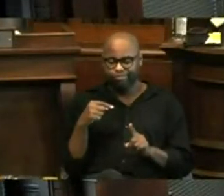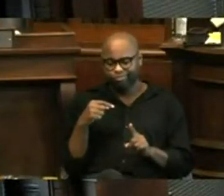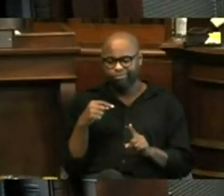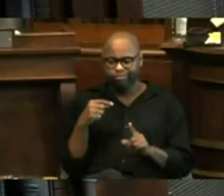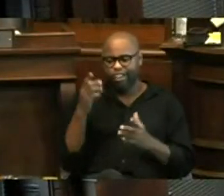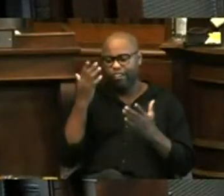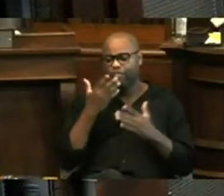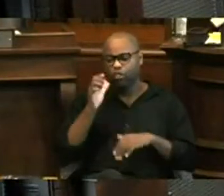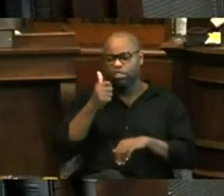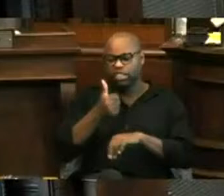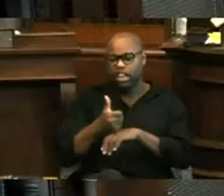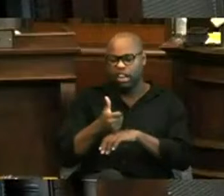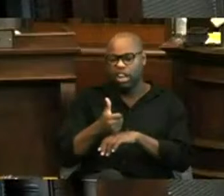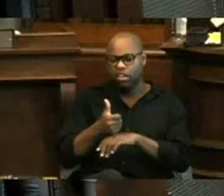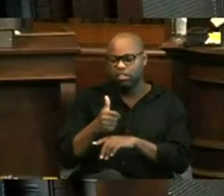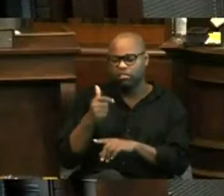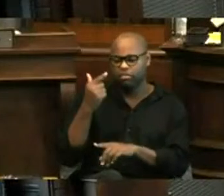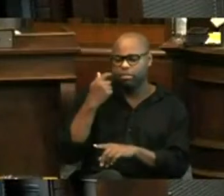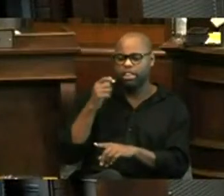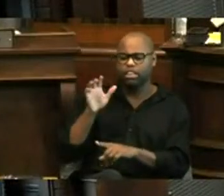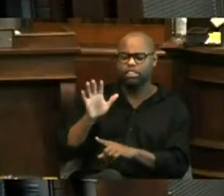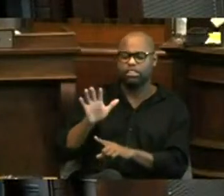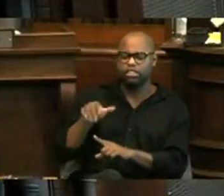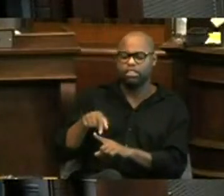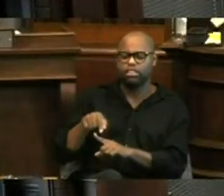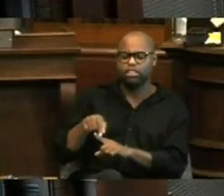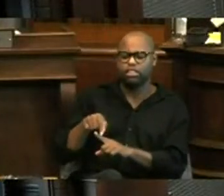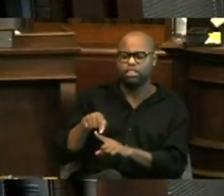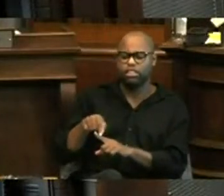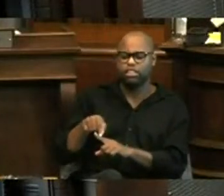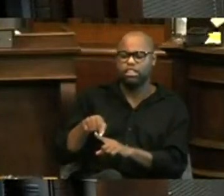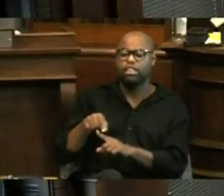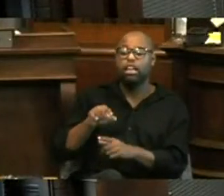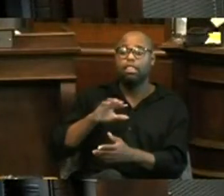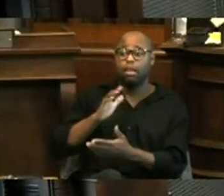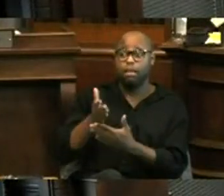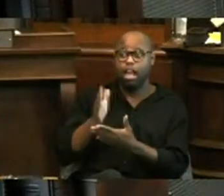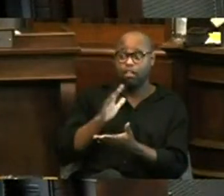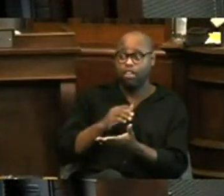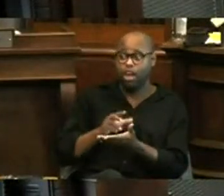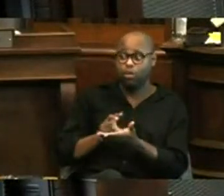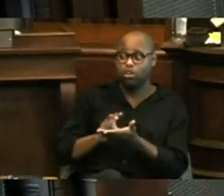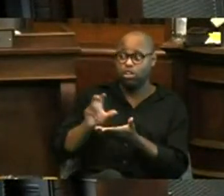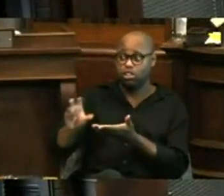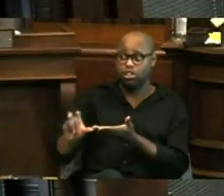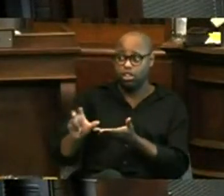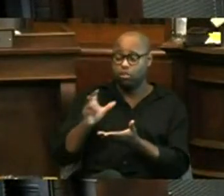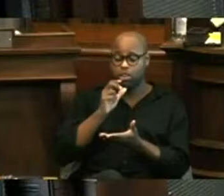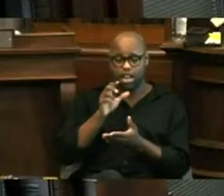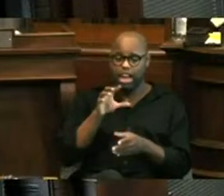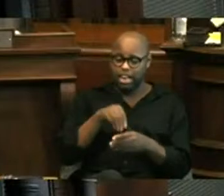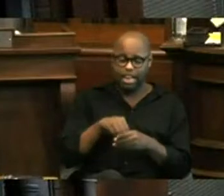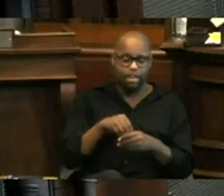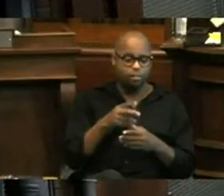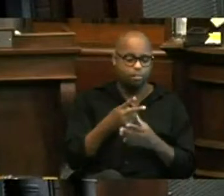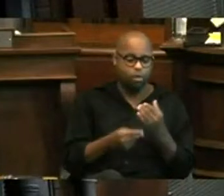month, it was unfortunately set up in a way that the amounts